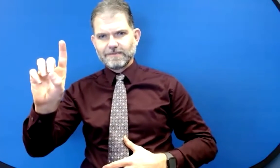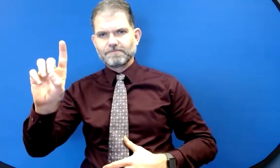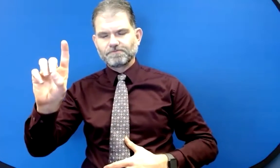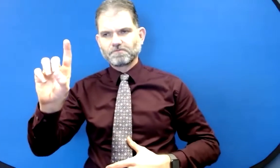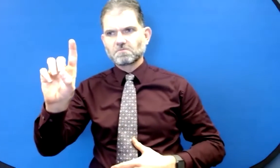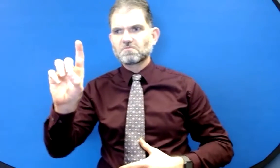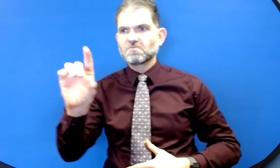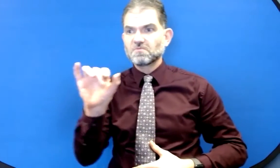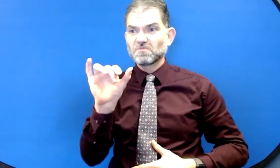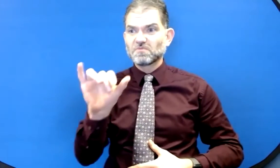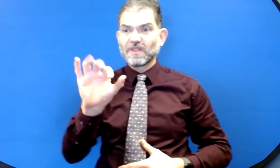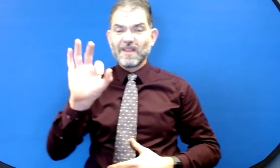ASL Interpreter: which i'll sign as Ftd.